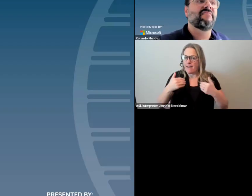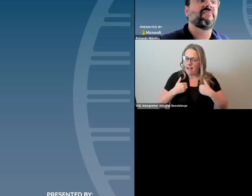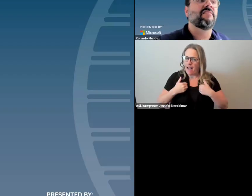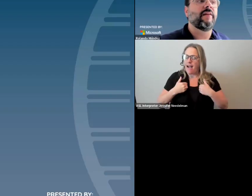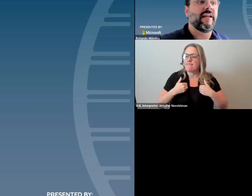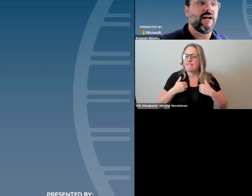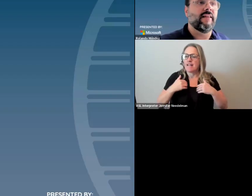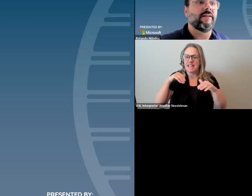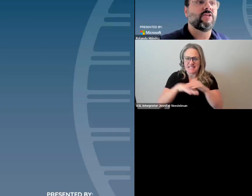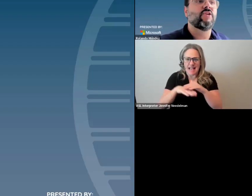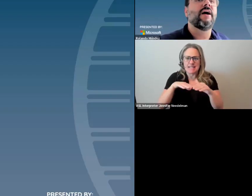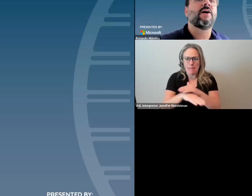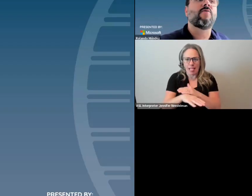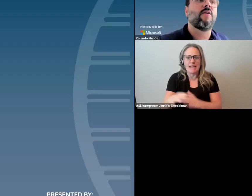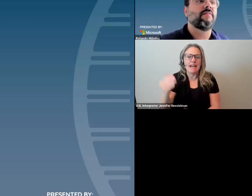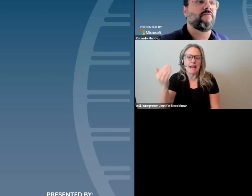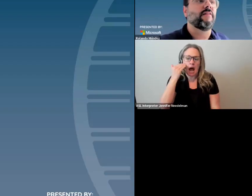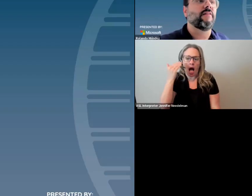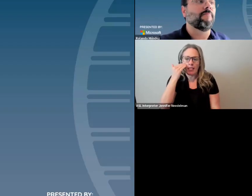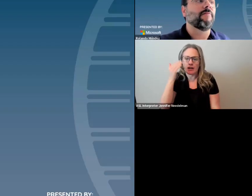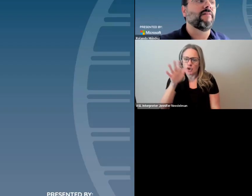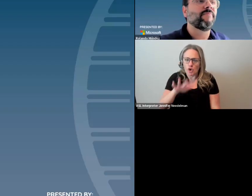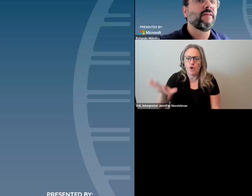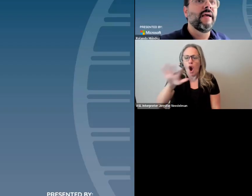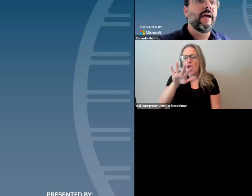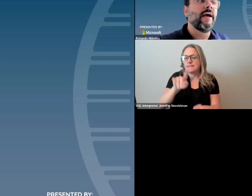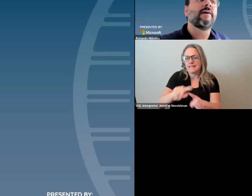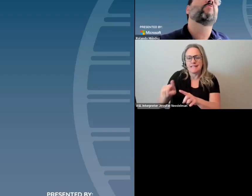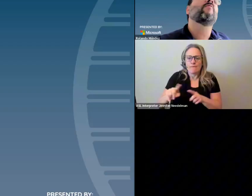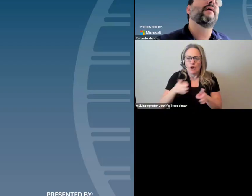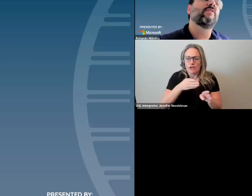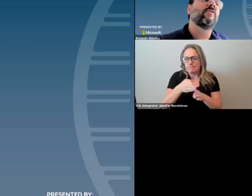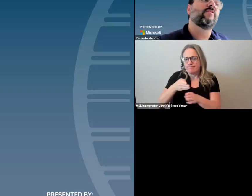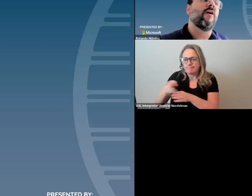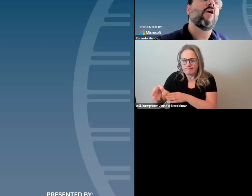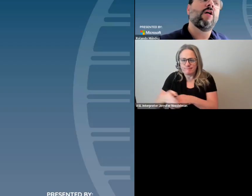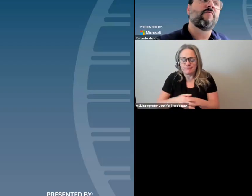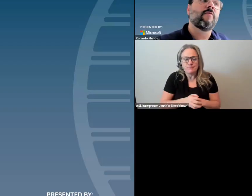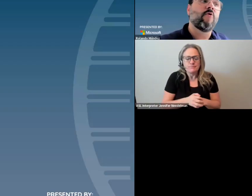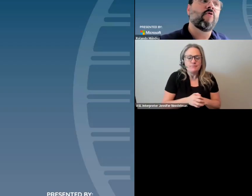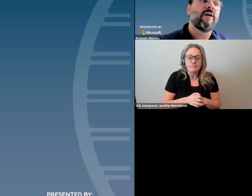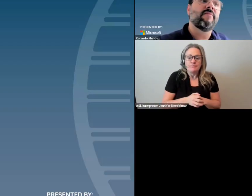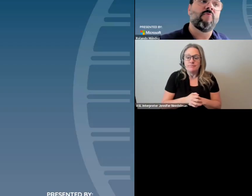accessibility knowledge across the different disciplines. And a good reminder that all of our programs